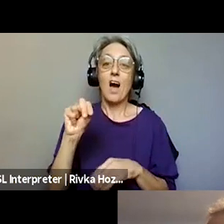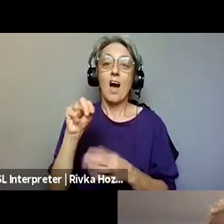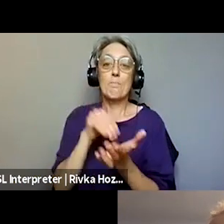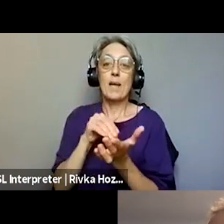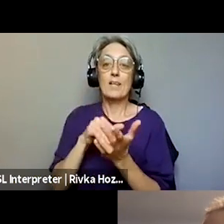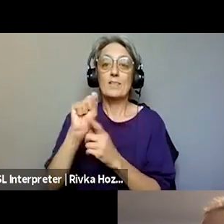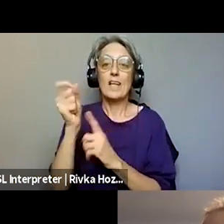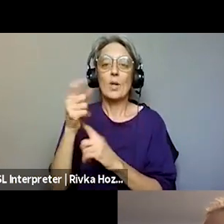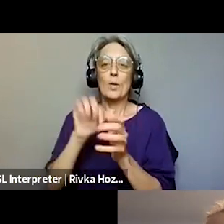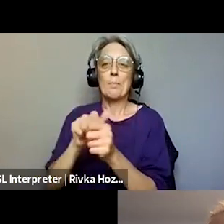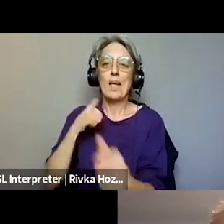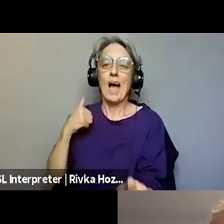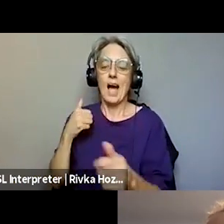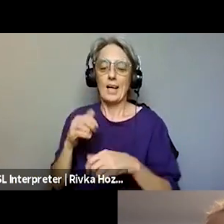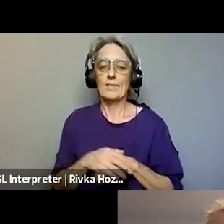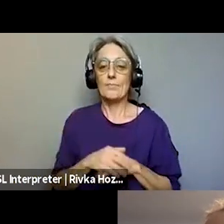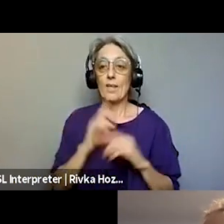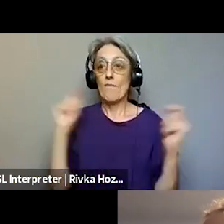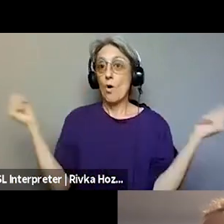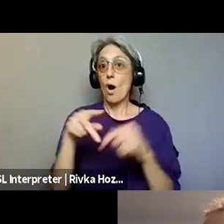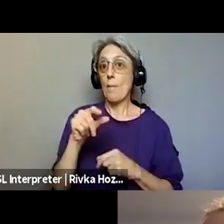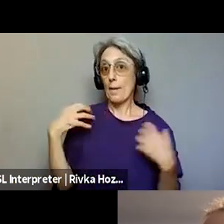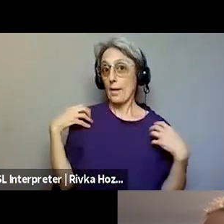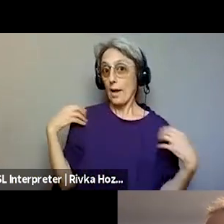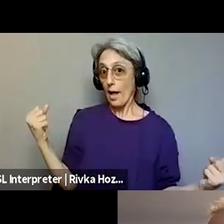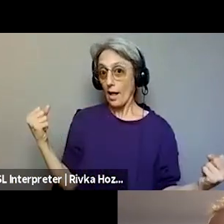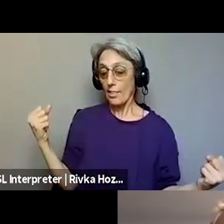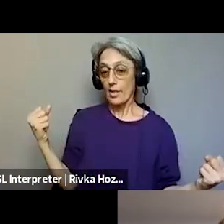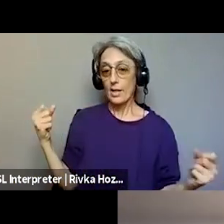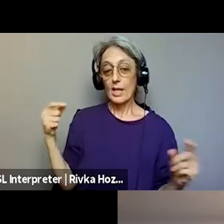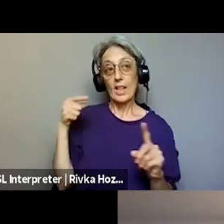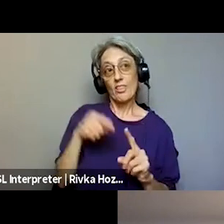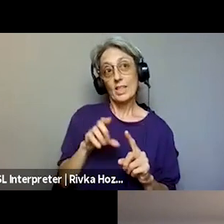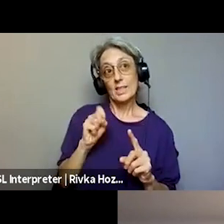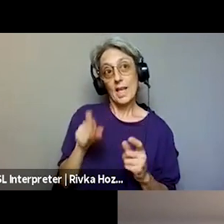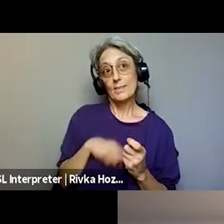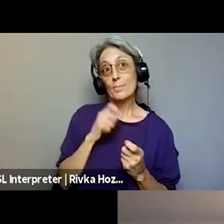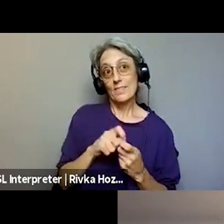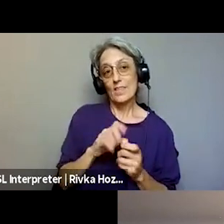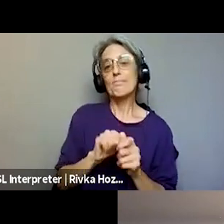all of public health but in this case particularly >> [DR. AMANDA REICHARD:]